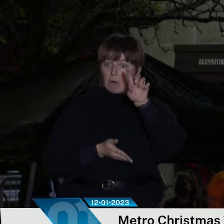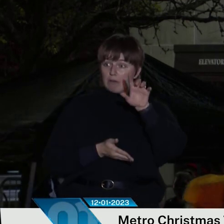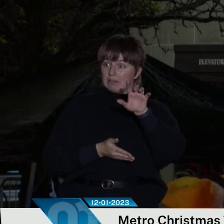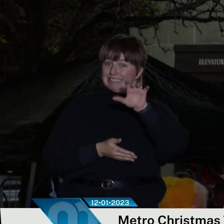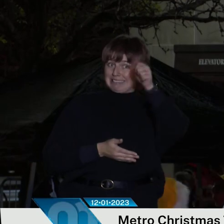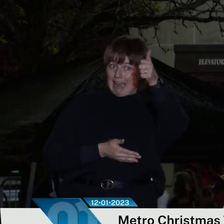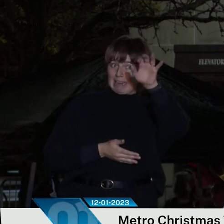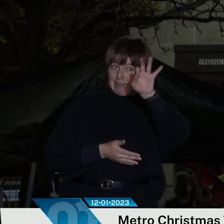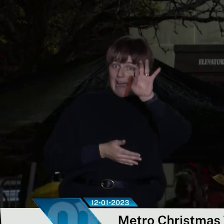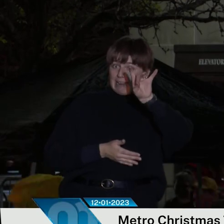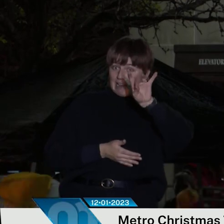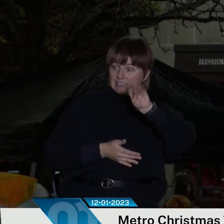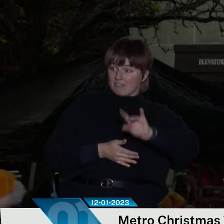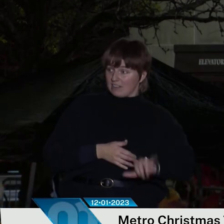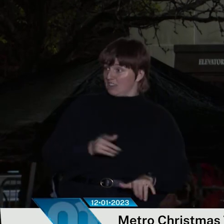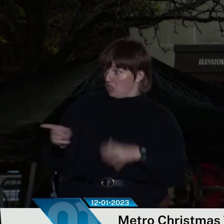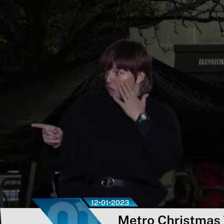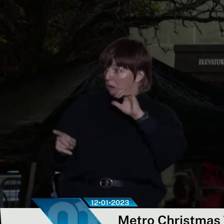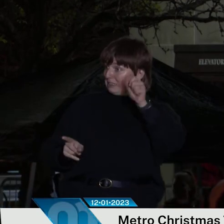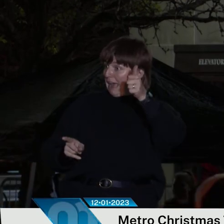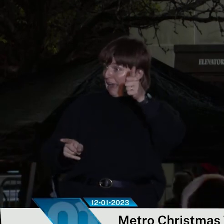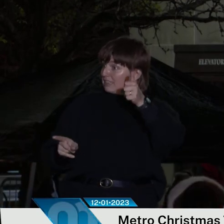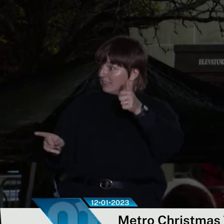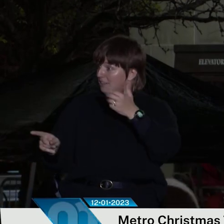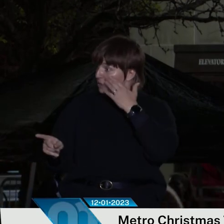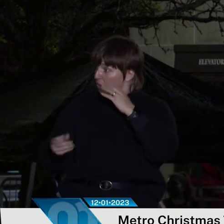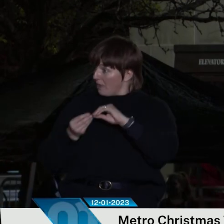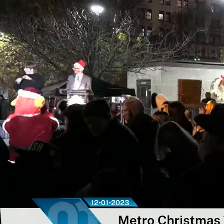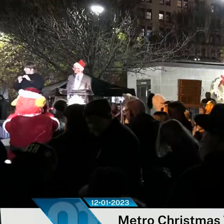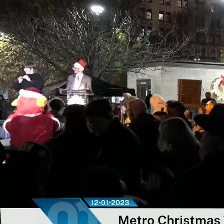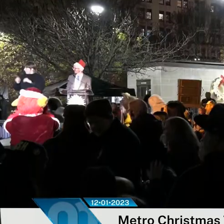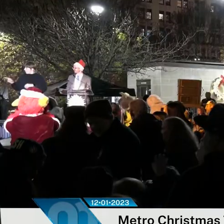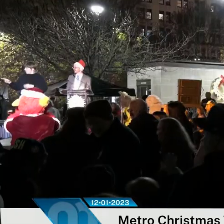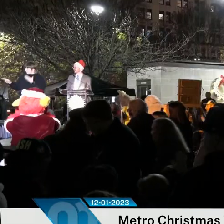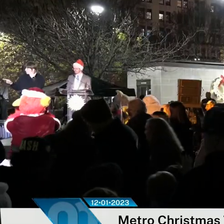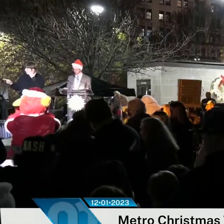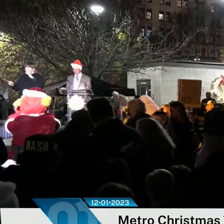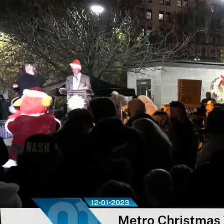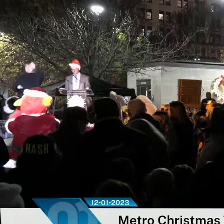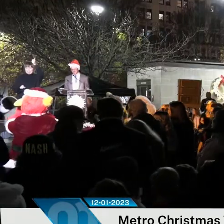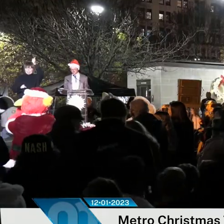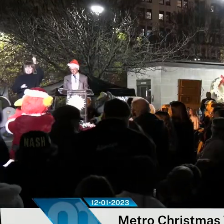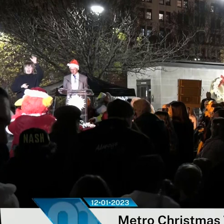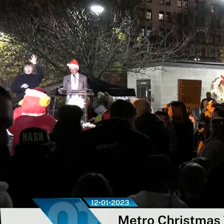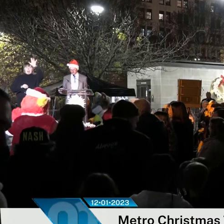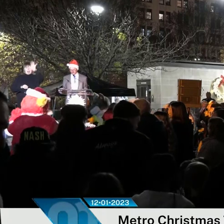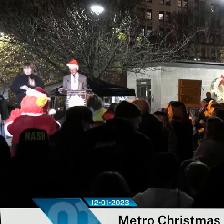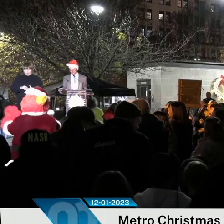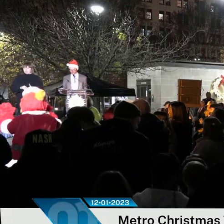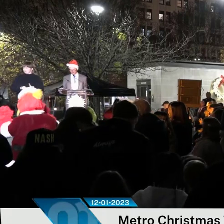FOLKS UP HERE KNOW HOW TO COUNT? CAN ANYBODY COUNT DOWN FROM TEN? ANYBODY KNOW THE NUMBER TEN?